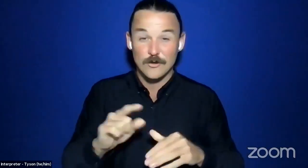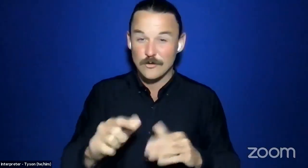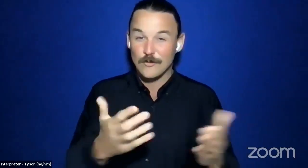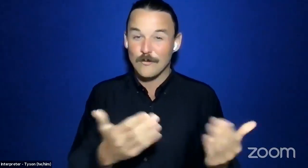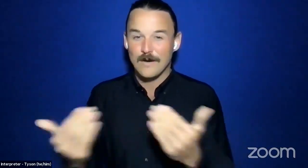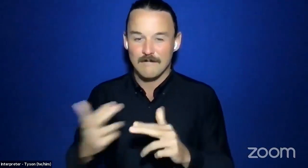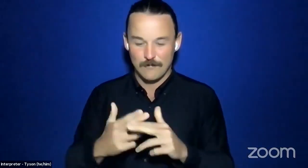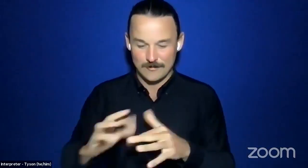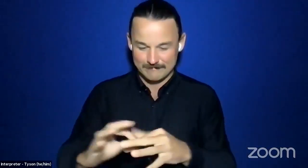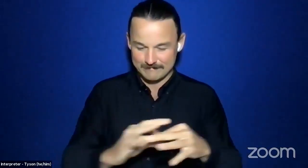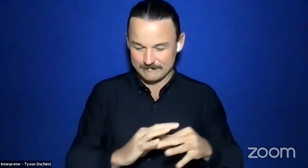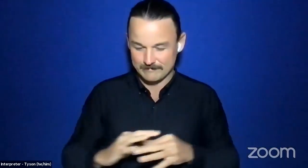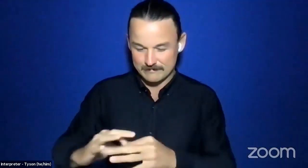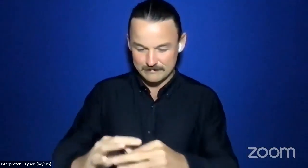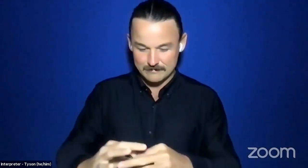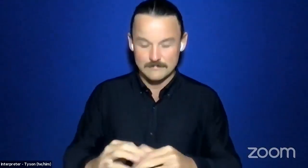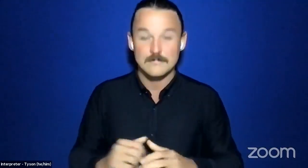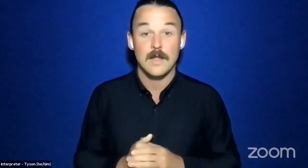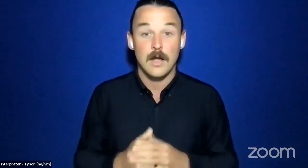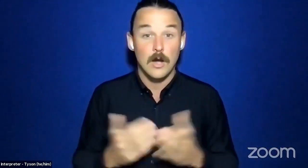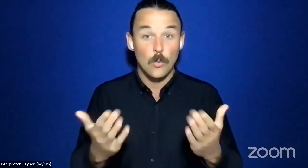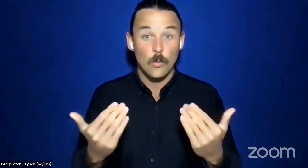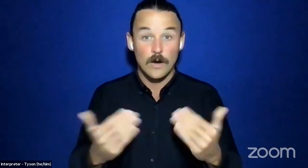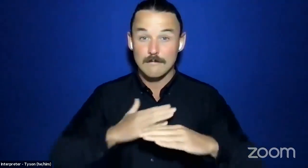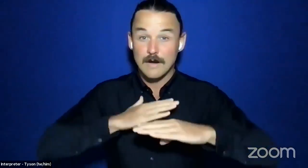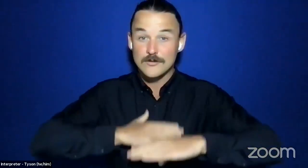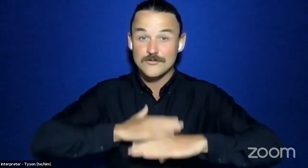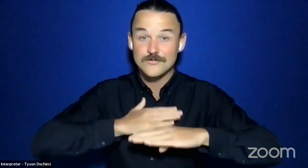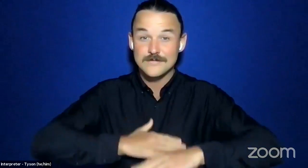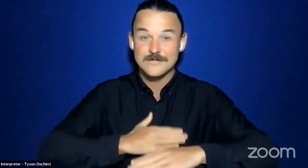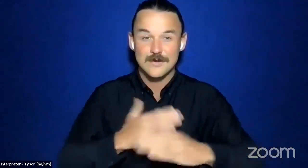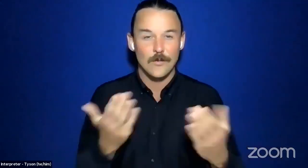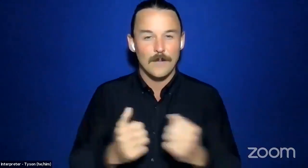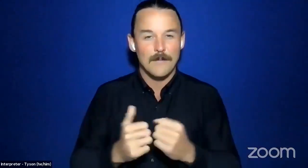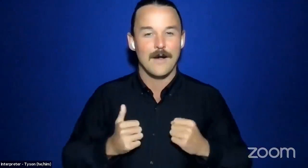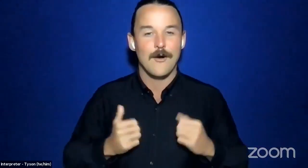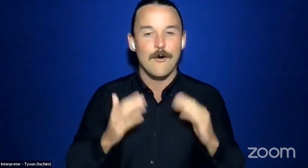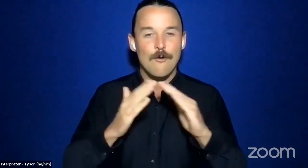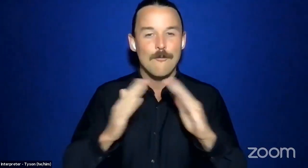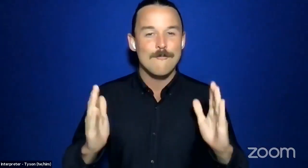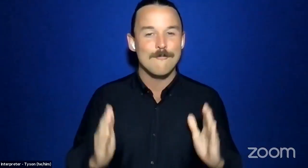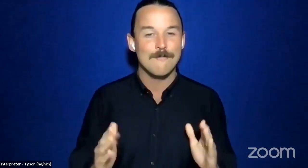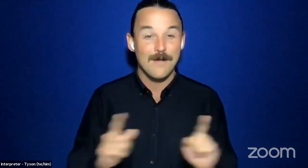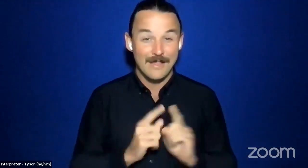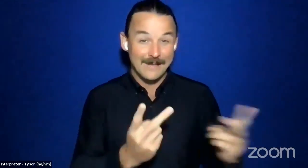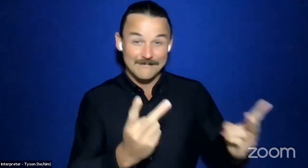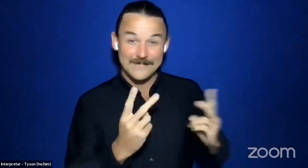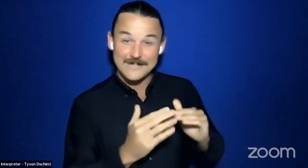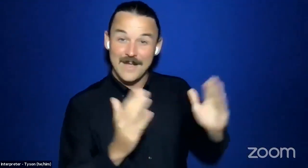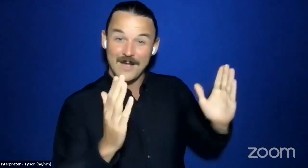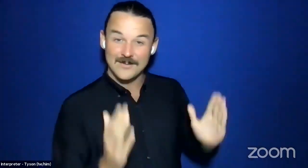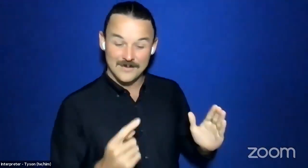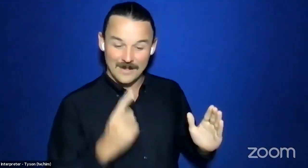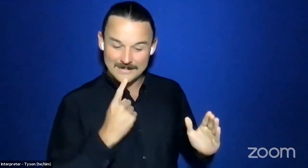connecting if you're being welcome to map. you're being welcome to Country. you'll you'll be welcomed into our home you'll be welcomed into our home. It's like you come over